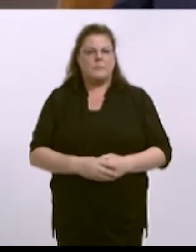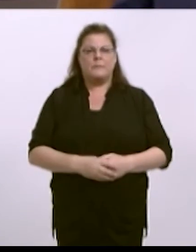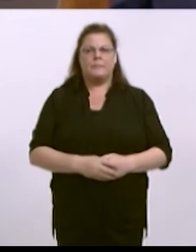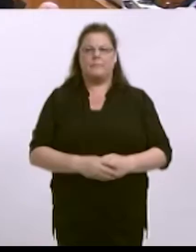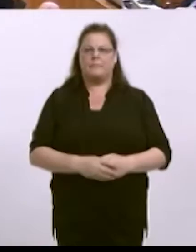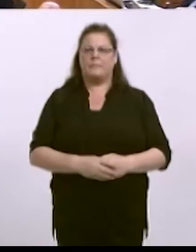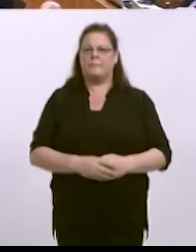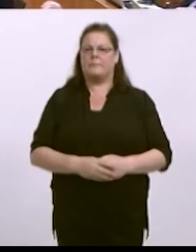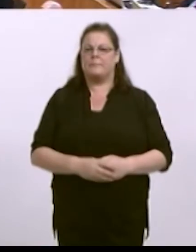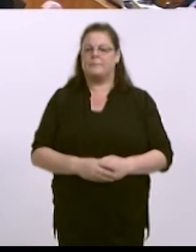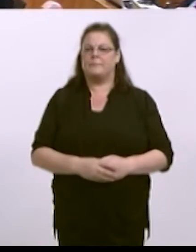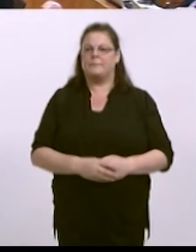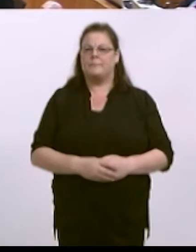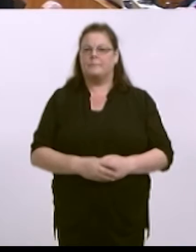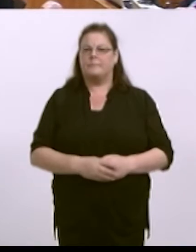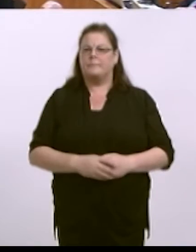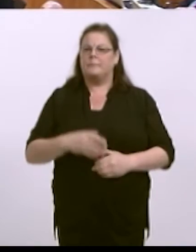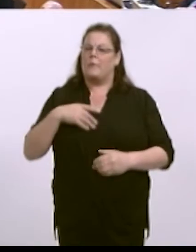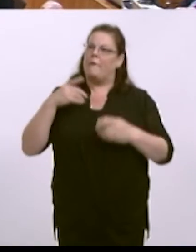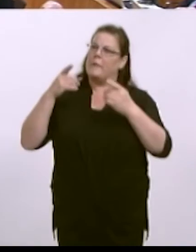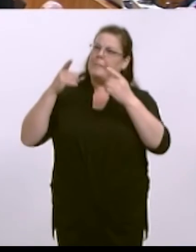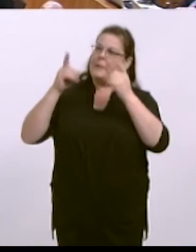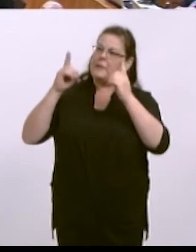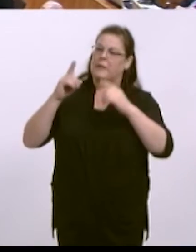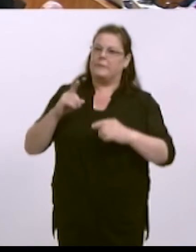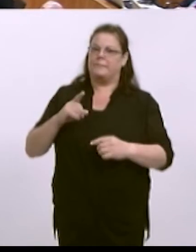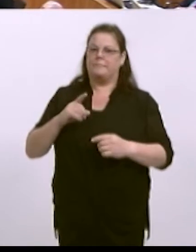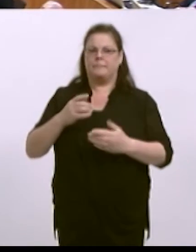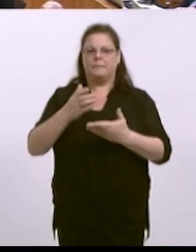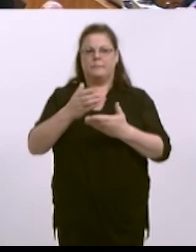Janet Finch-Saunders: First Minister, one way of protecting our community arts centres,